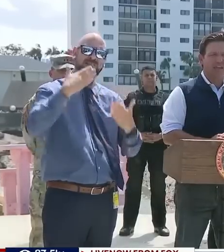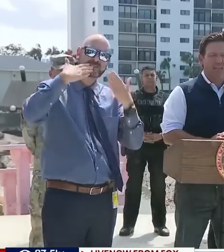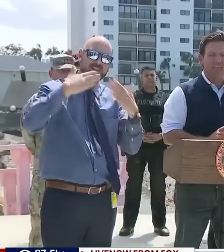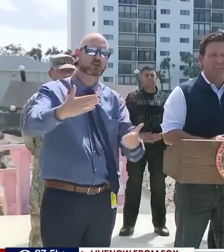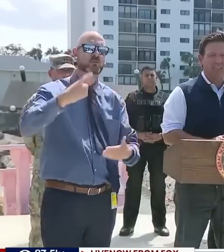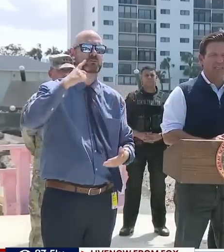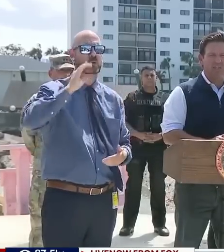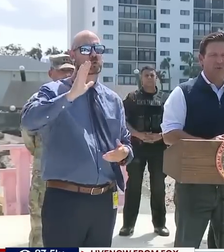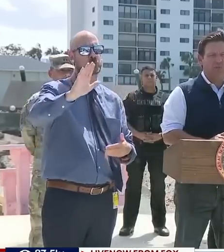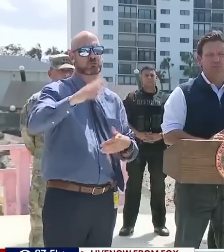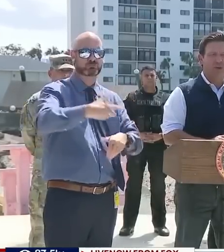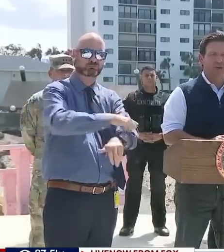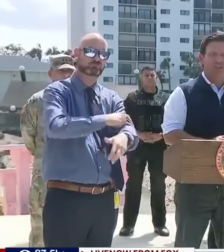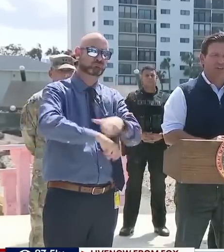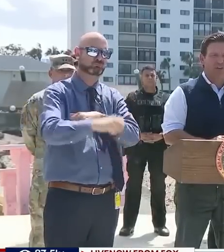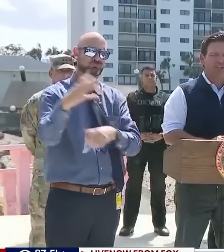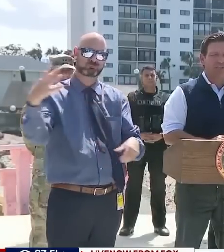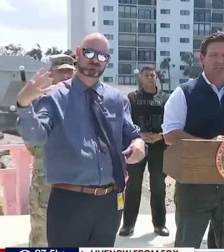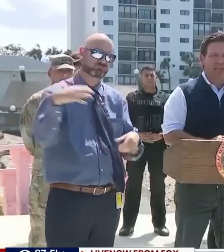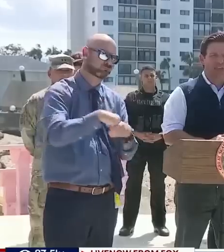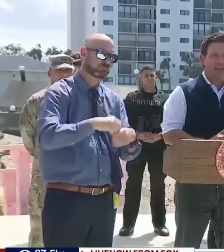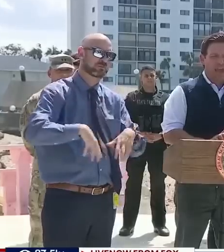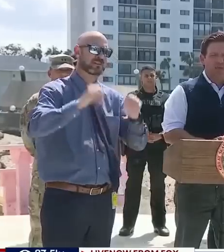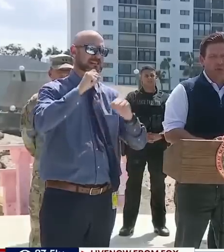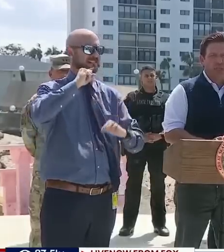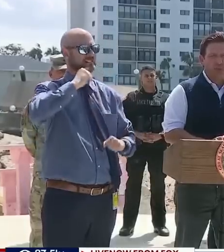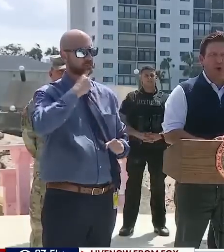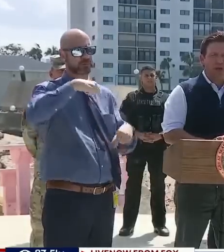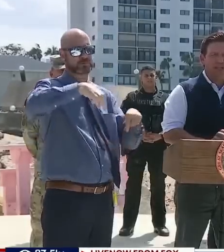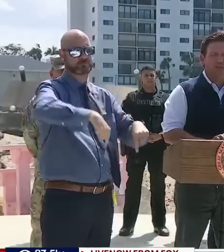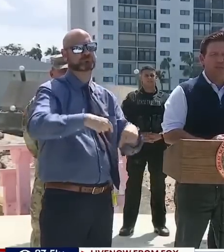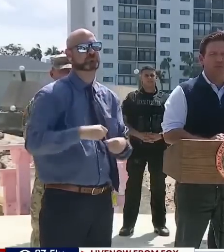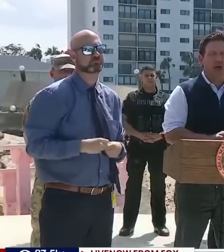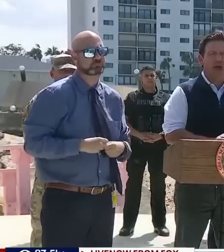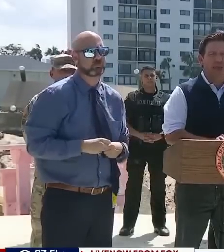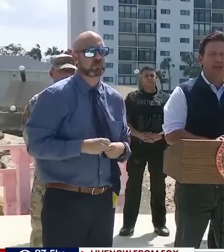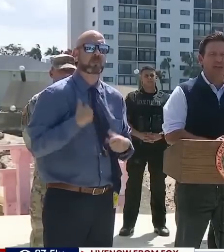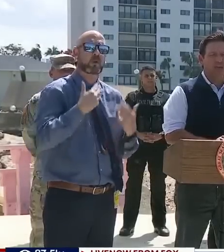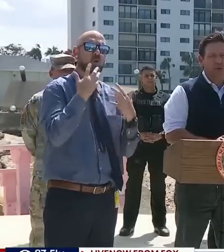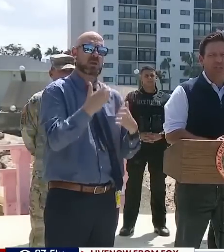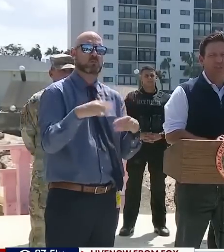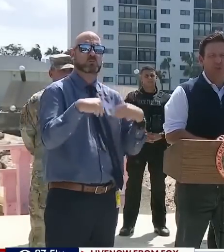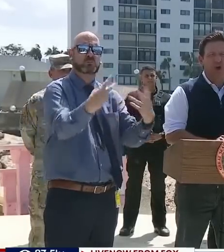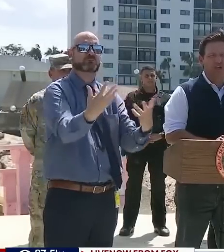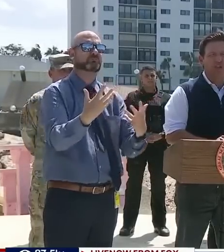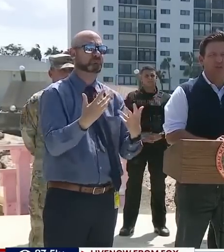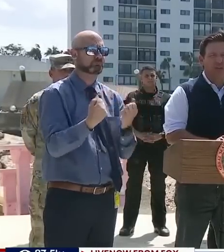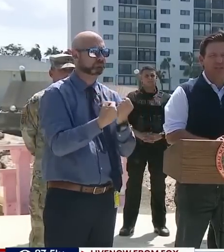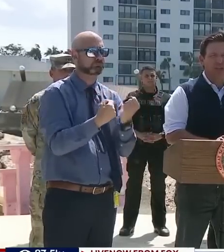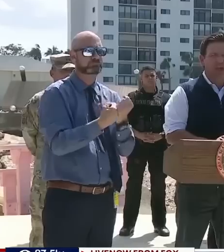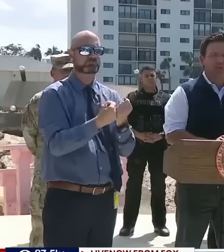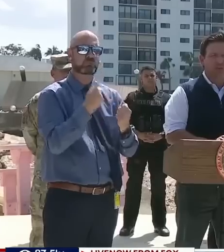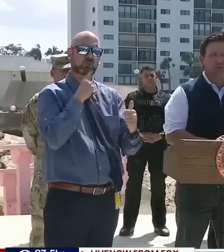satus who's the head of Duke Energy here in Florida. I want to thank her for really leaning in and, uh,